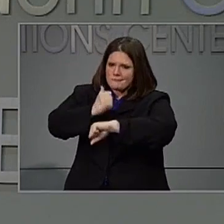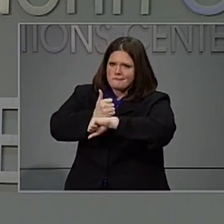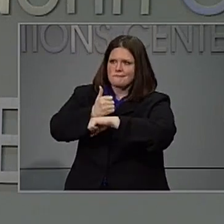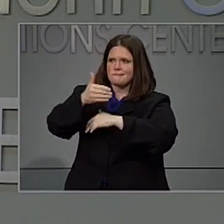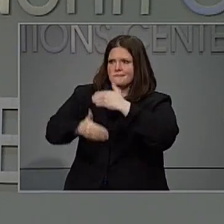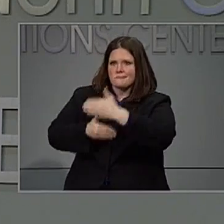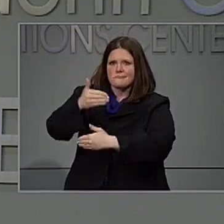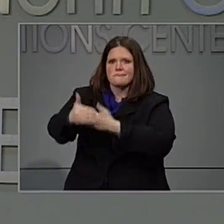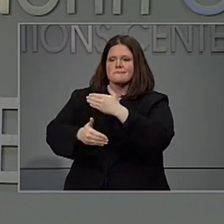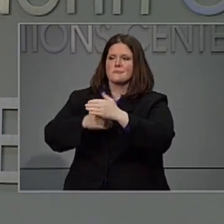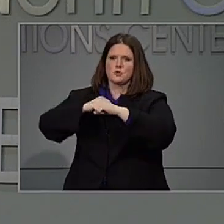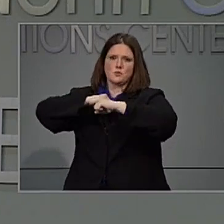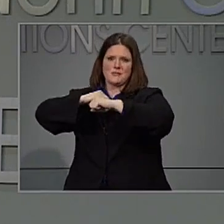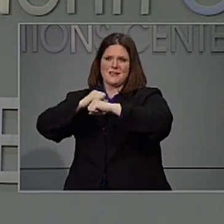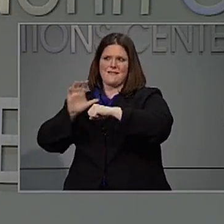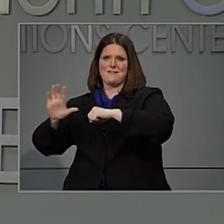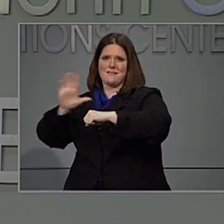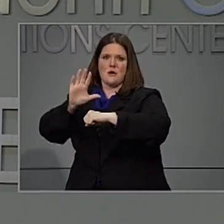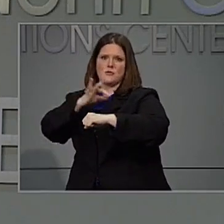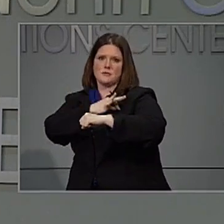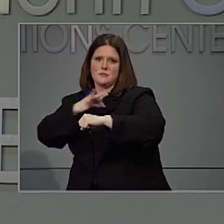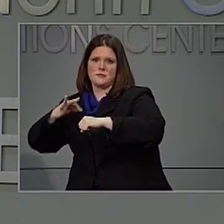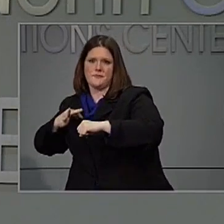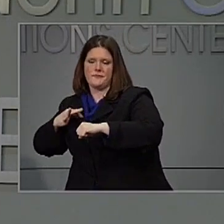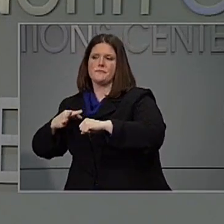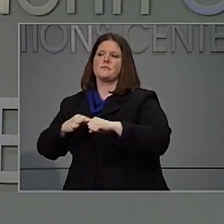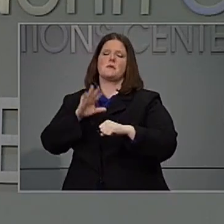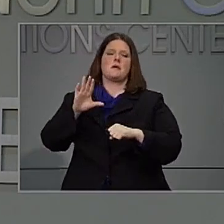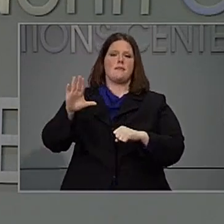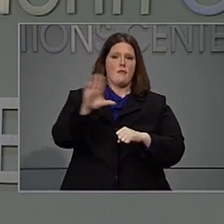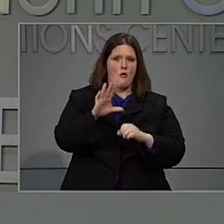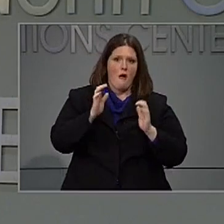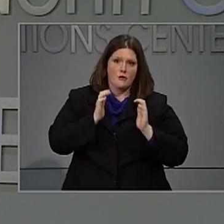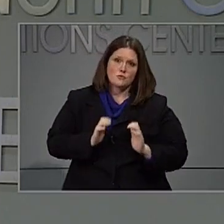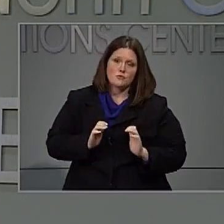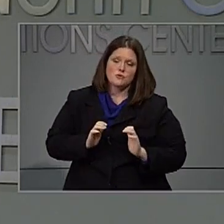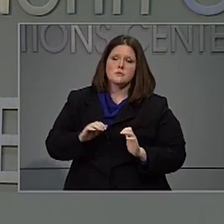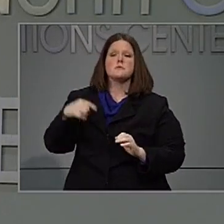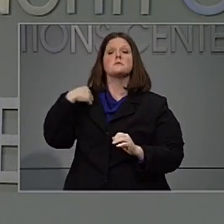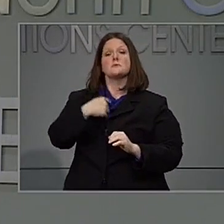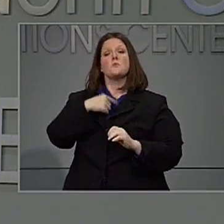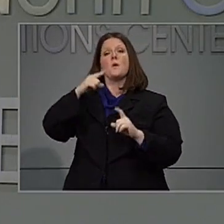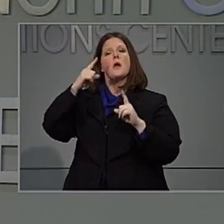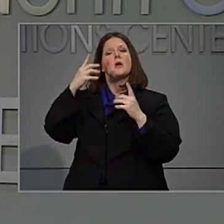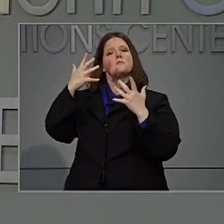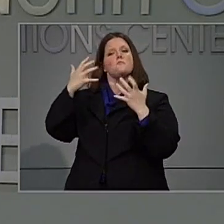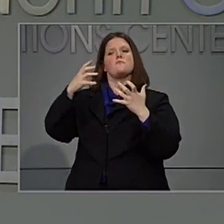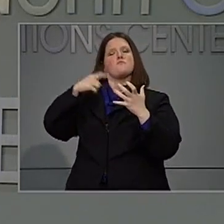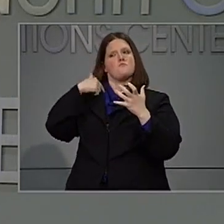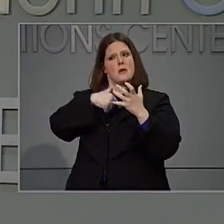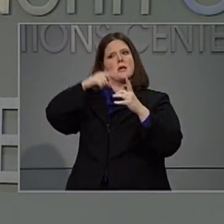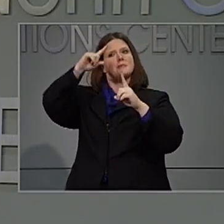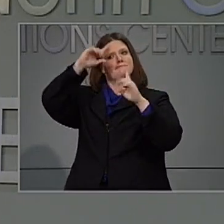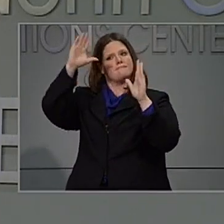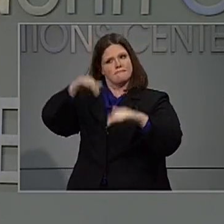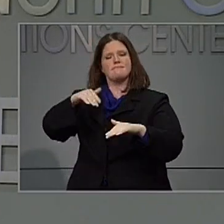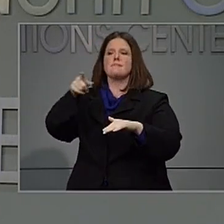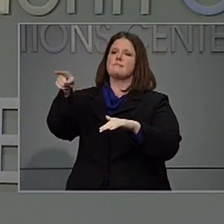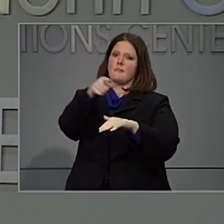FOR THE MOST PART, BUSINESSES HAVE BEEN STRONG IN THEIR RESPONSE TRY TO PROTECT